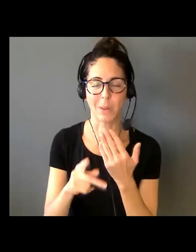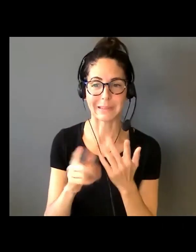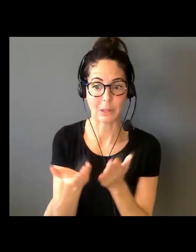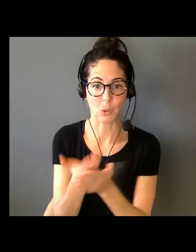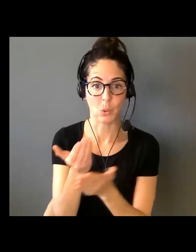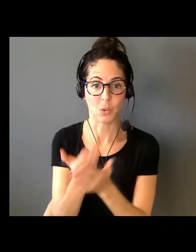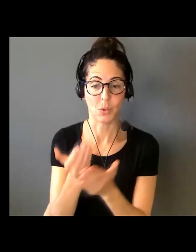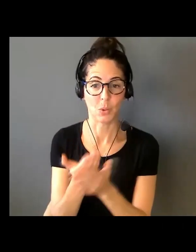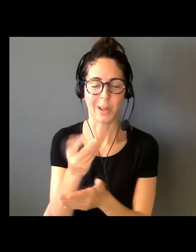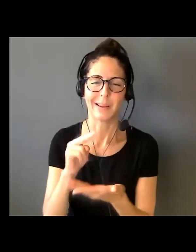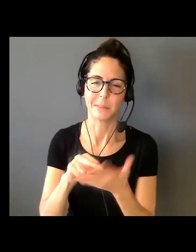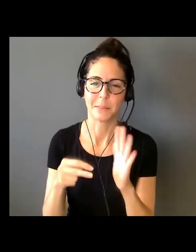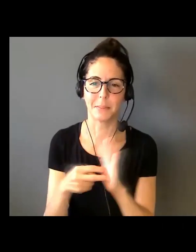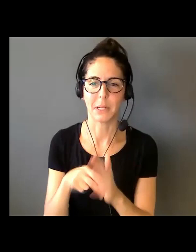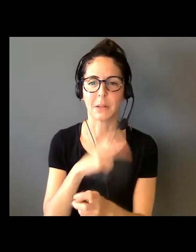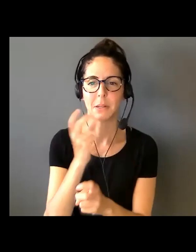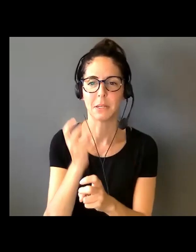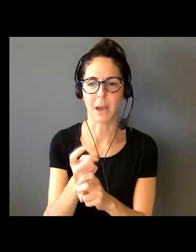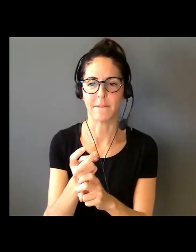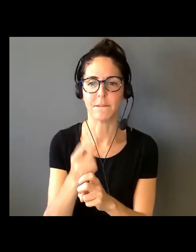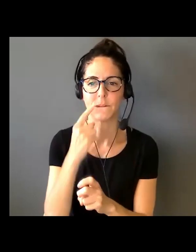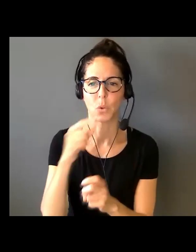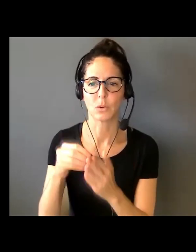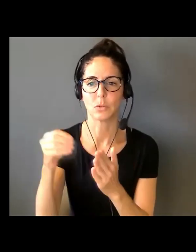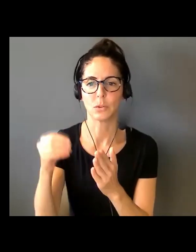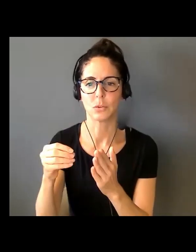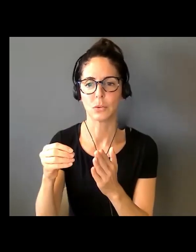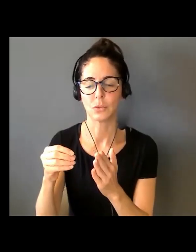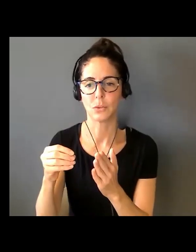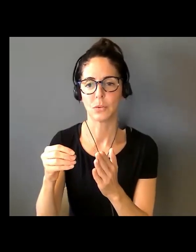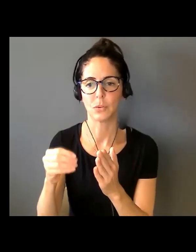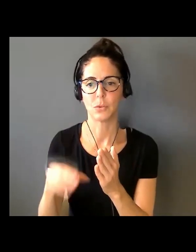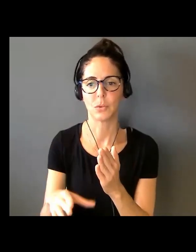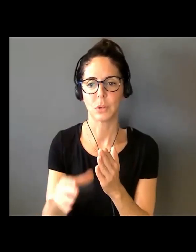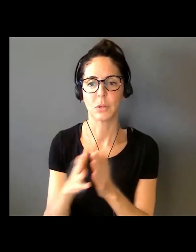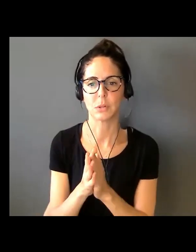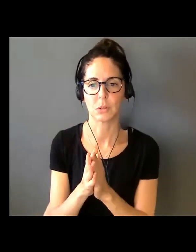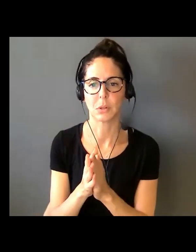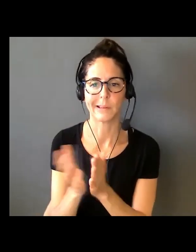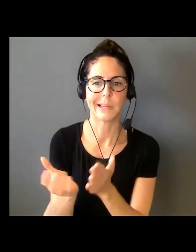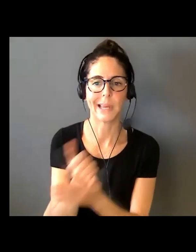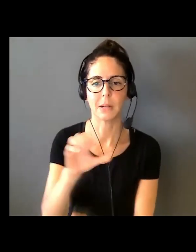It's difficult for students to acquire scholarships. So, if you are looking at